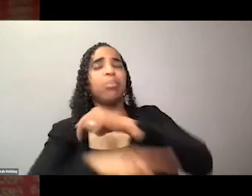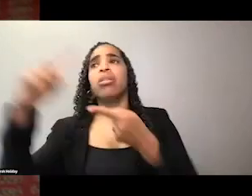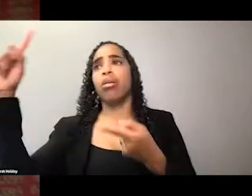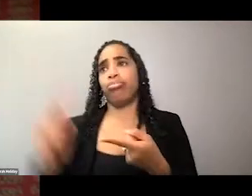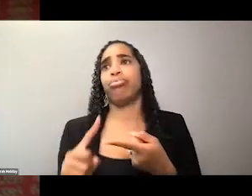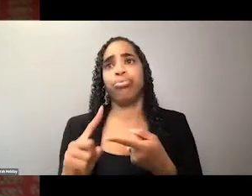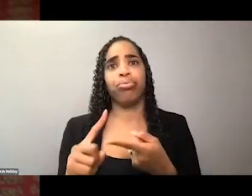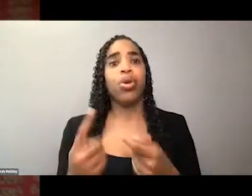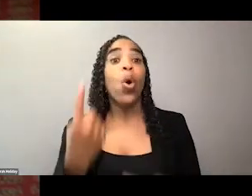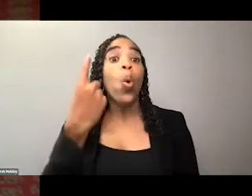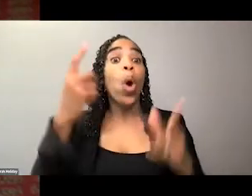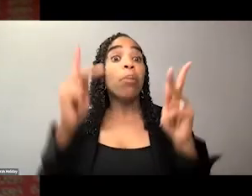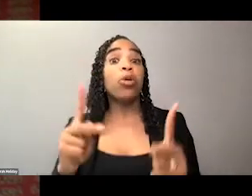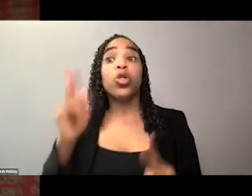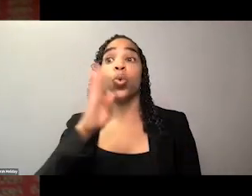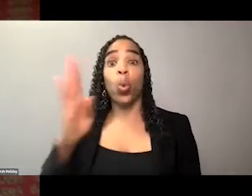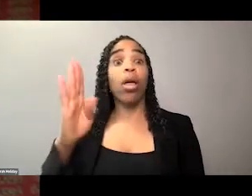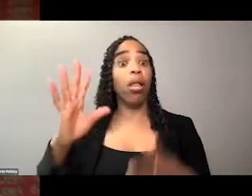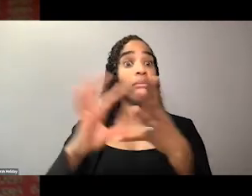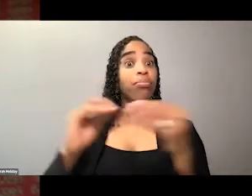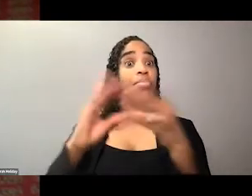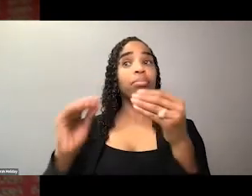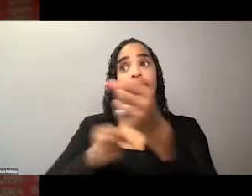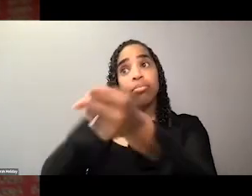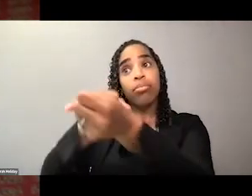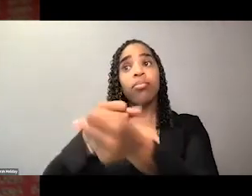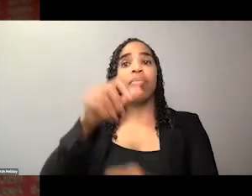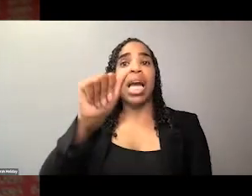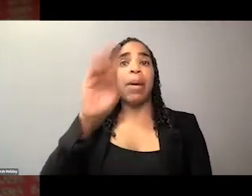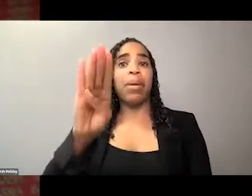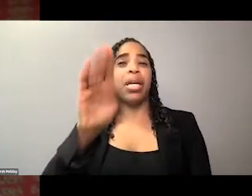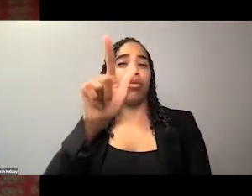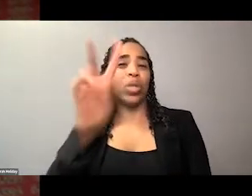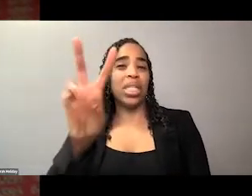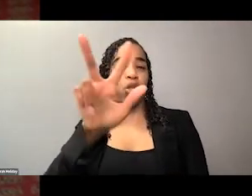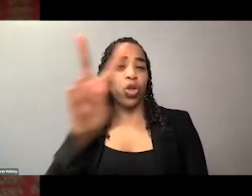Here with me to testify in support of AB 2632 is Tho Vinh Banh